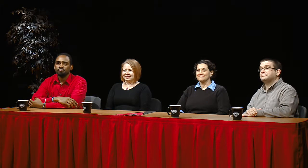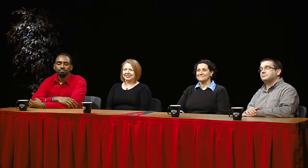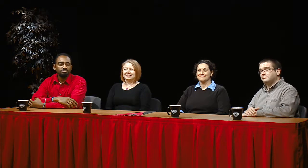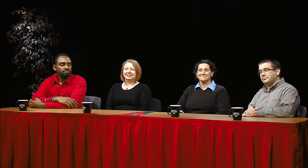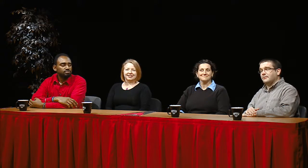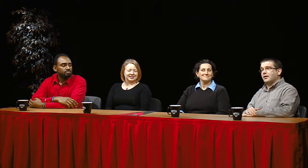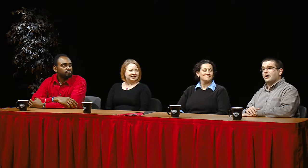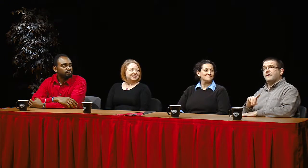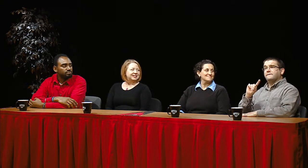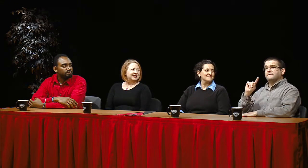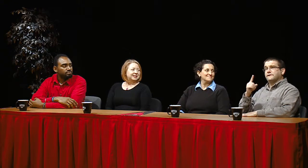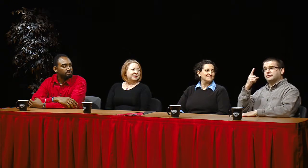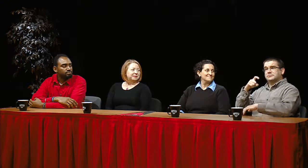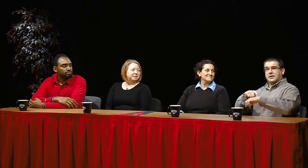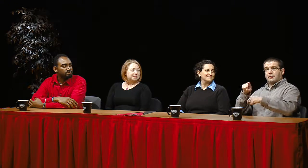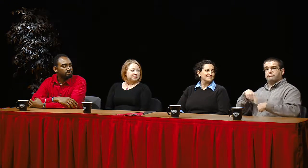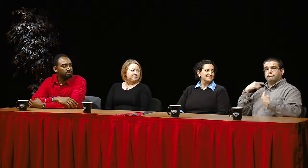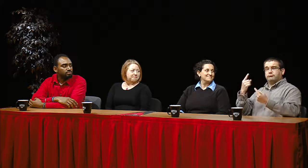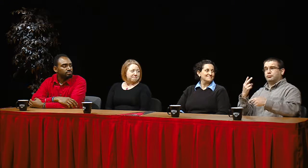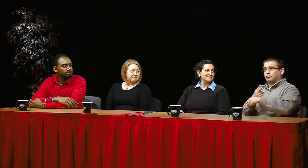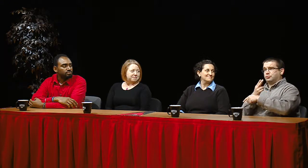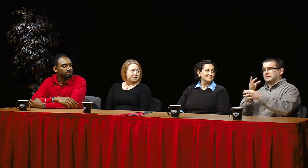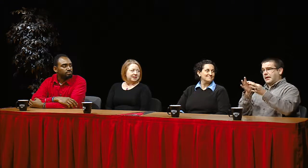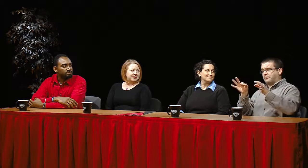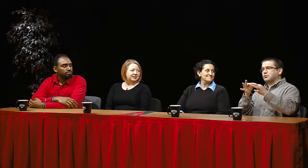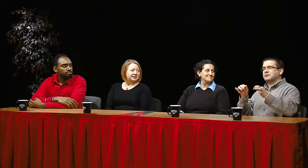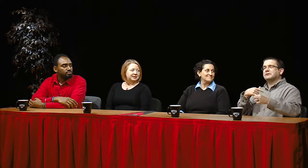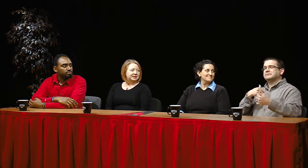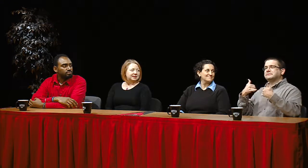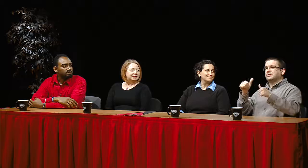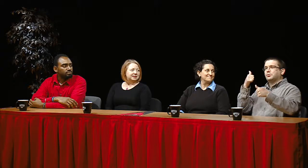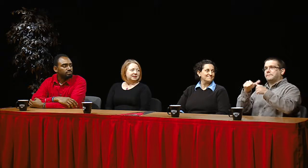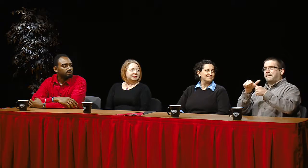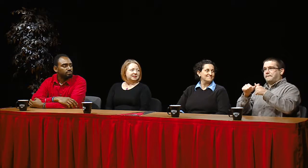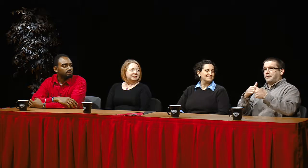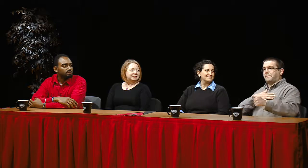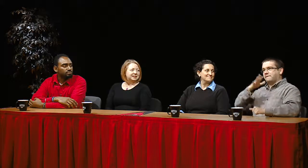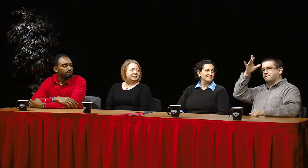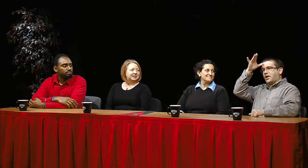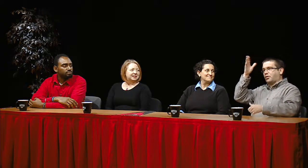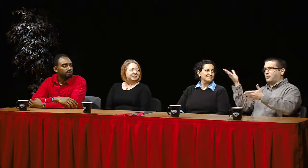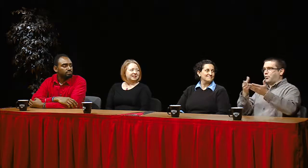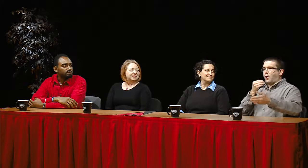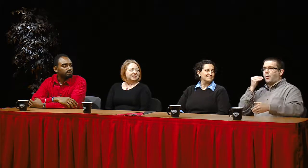and sometimes those are some of the most pivotal points. So I think that being able to really see